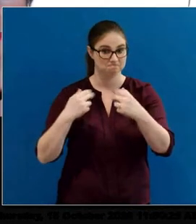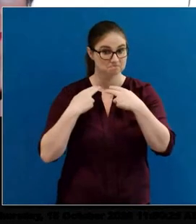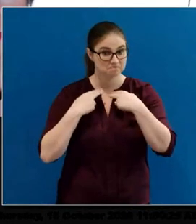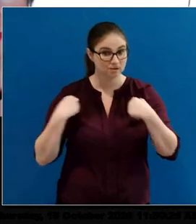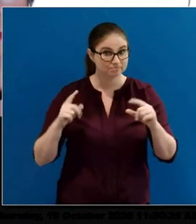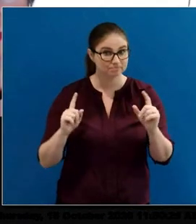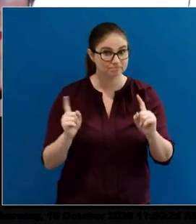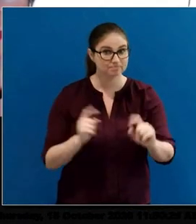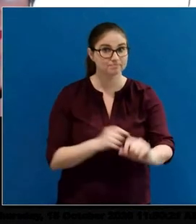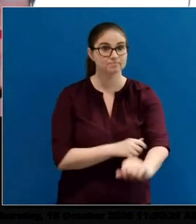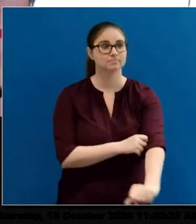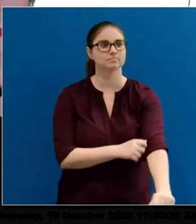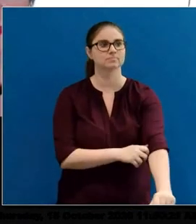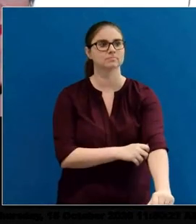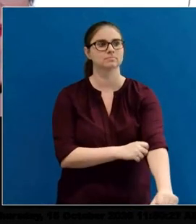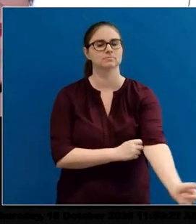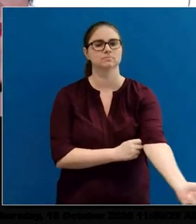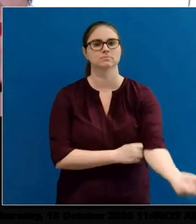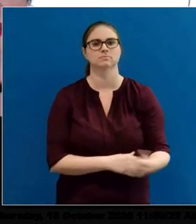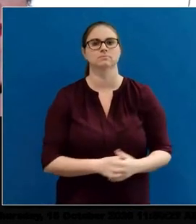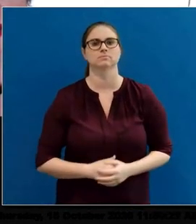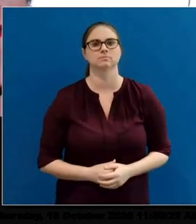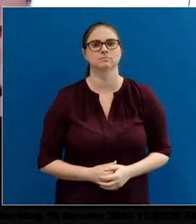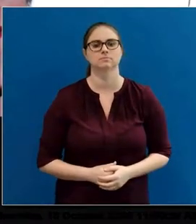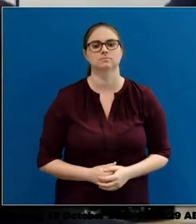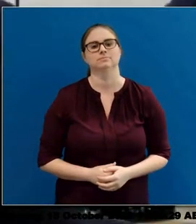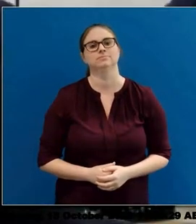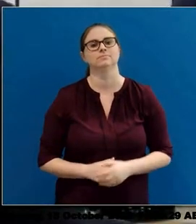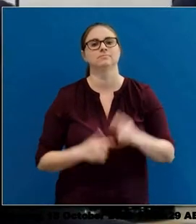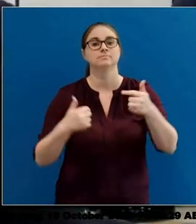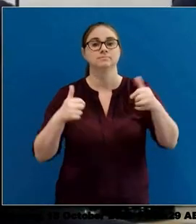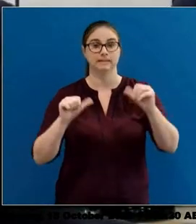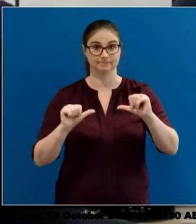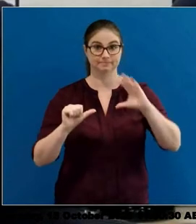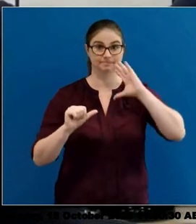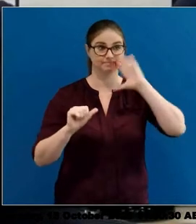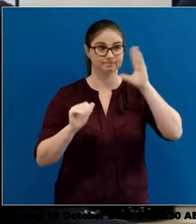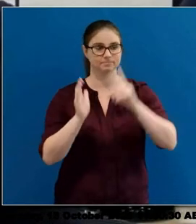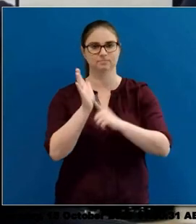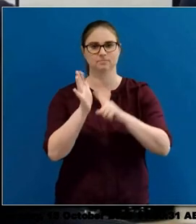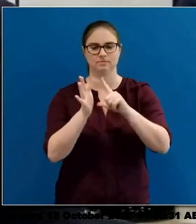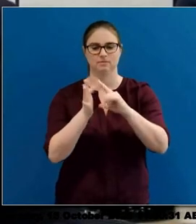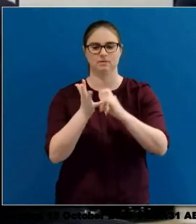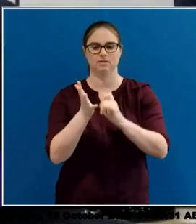You will find her statement at Tender Bundle Part C, Volume 1, Tab 4.